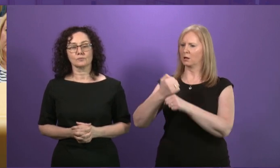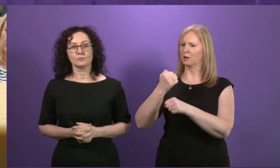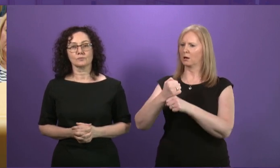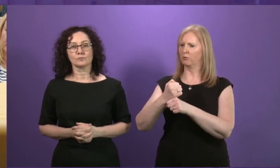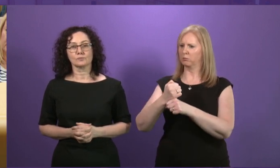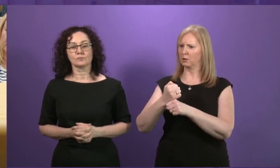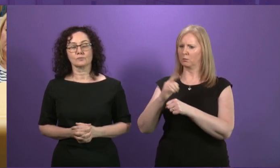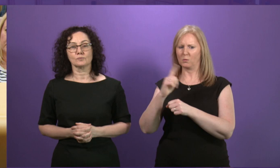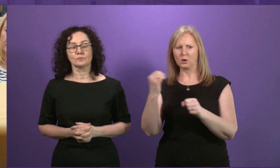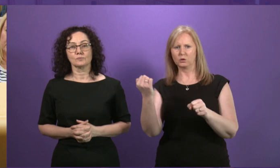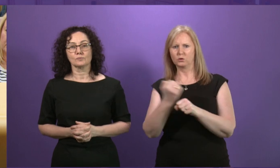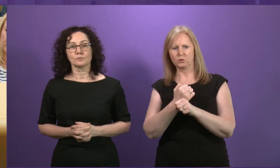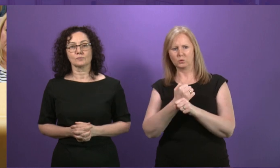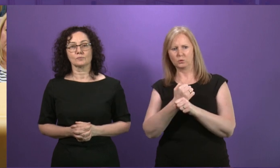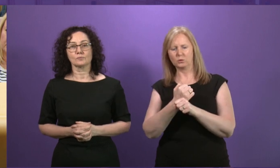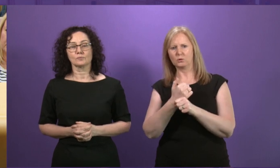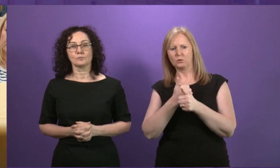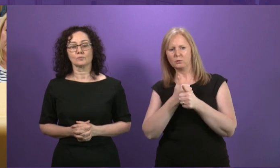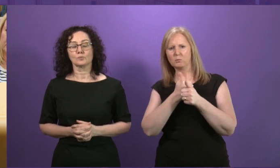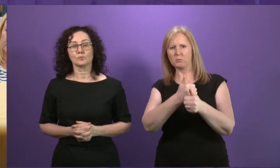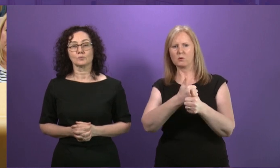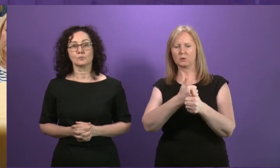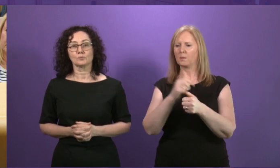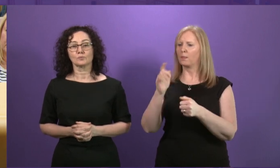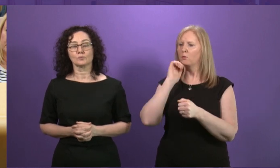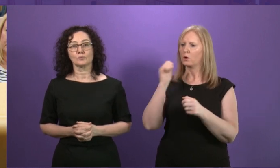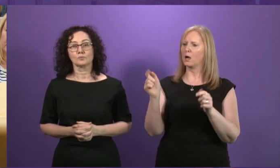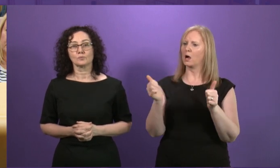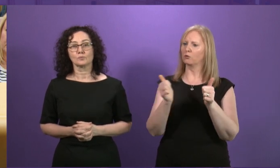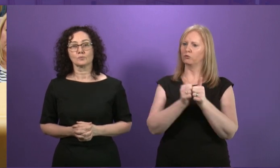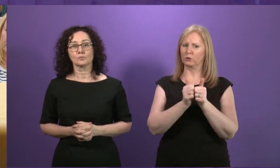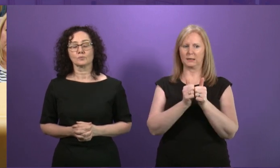issue? Does she agree with Alison Cairns, the chief executive of Bipolar Scotland,